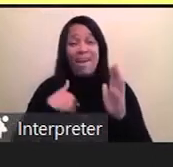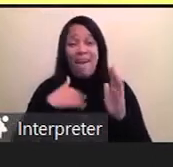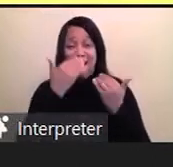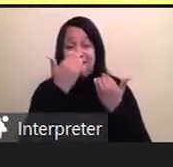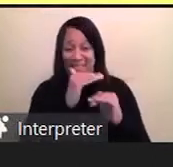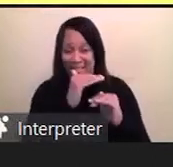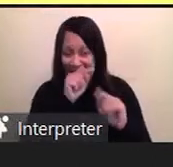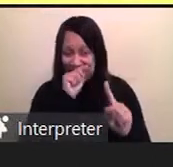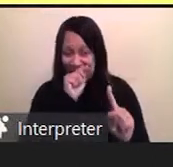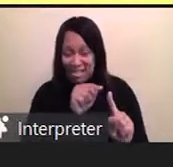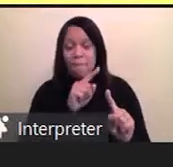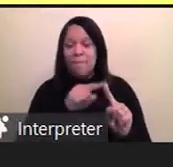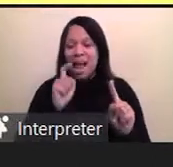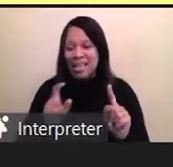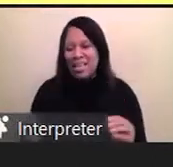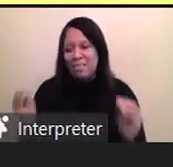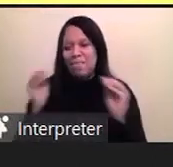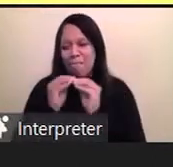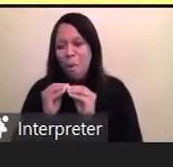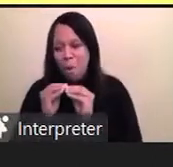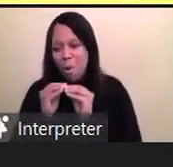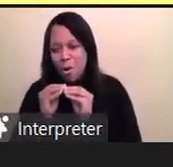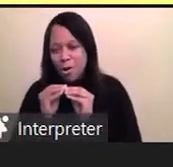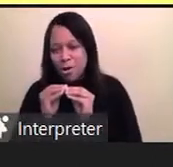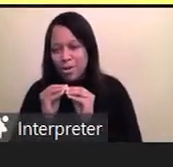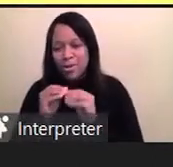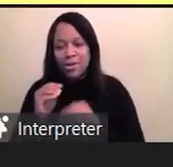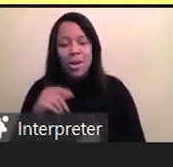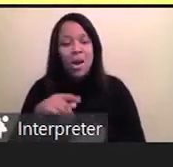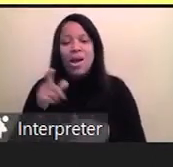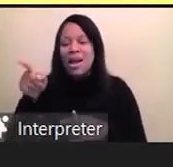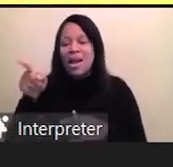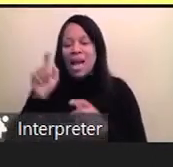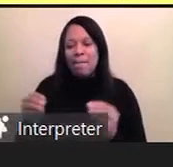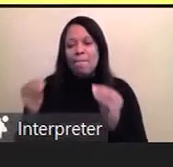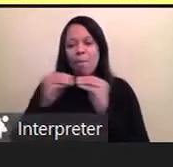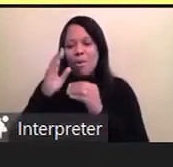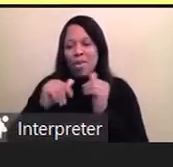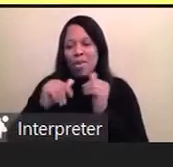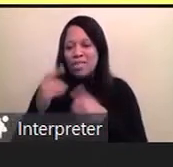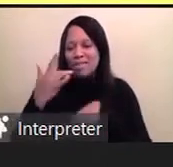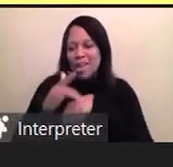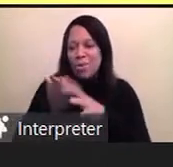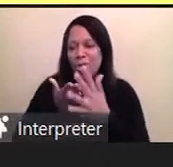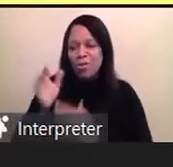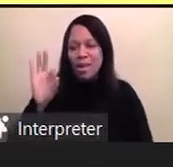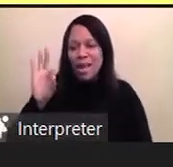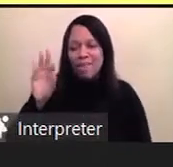or beyond what I'm able to get from the FMLA, as an example, I might need some time off.